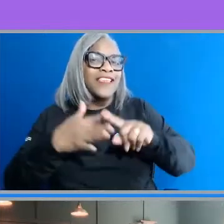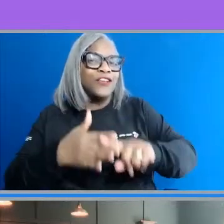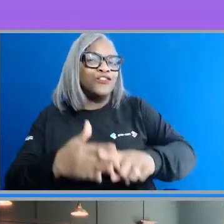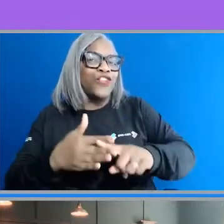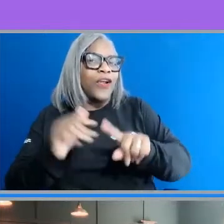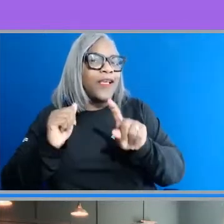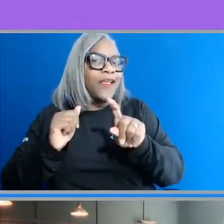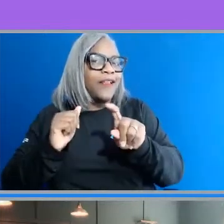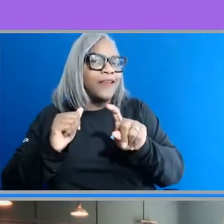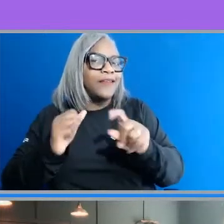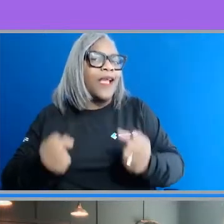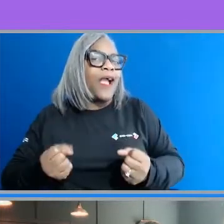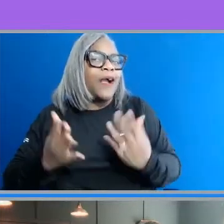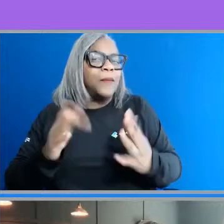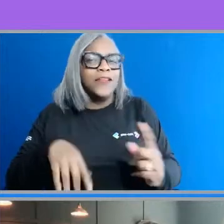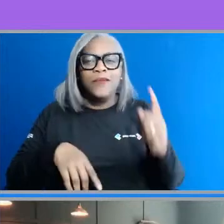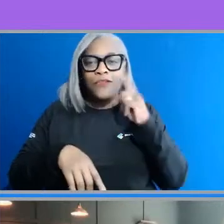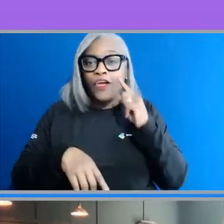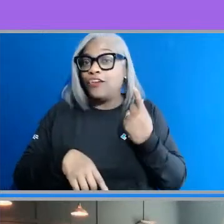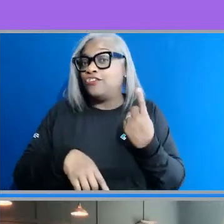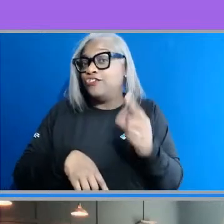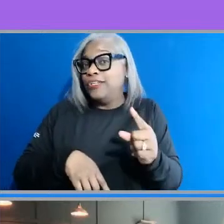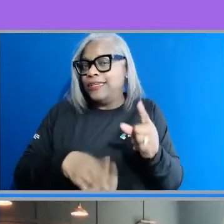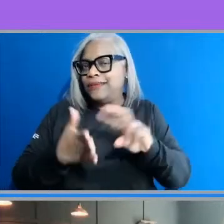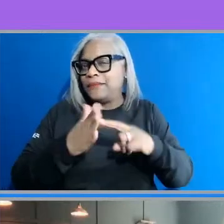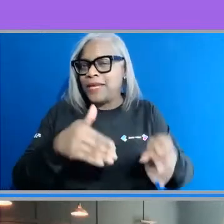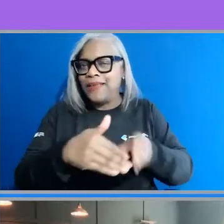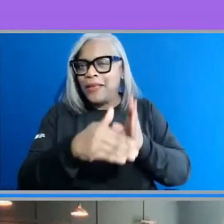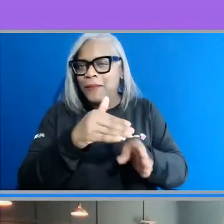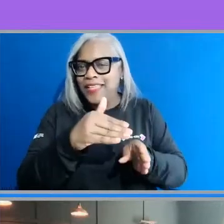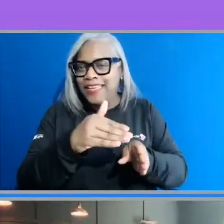many people thought green would represent completed? We have